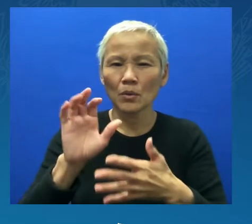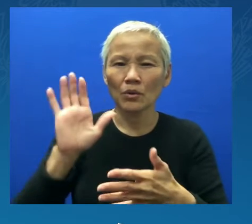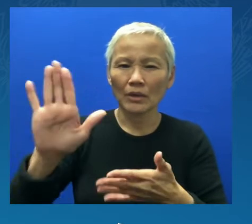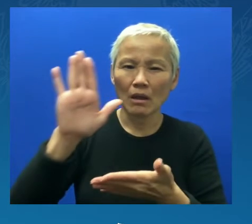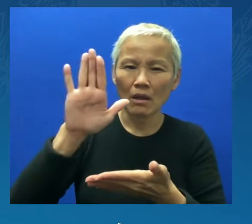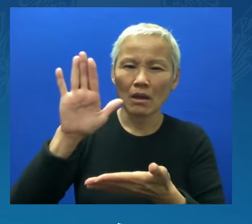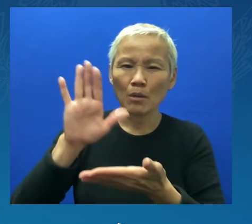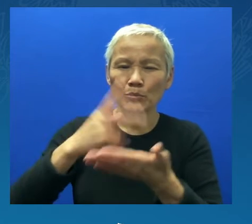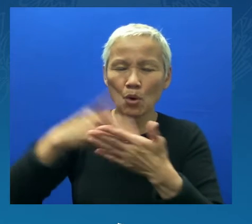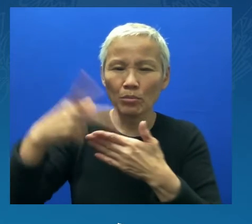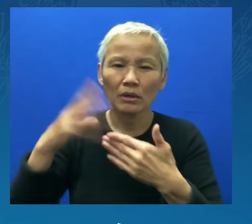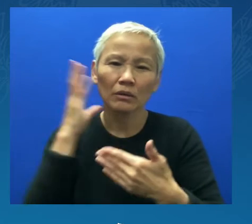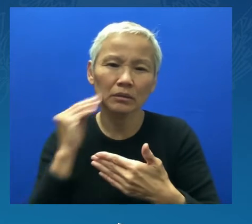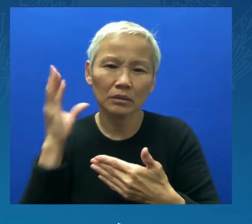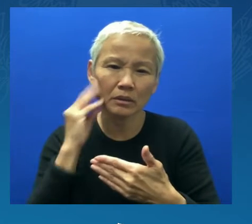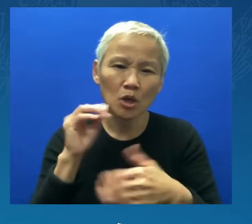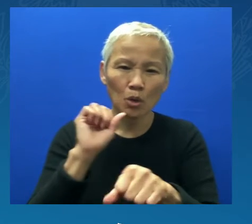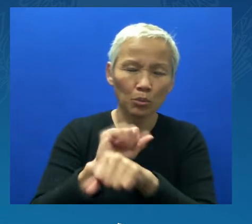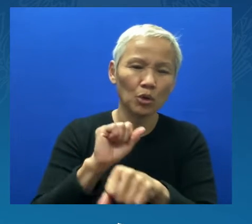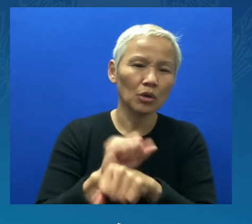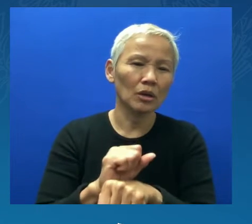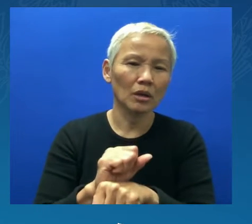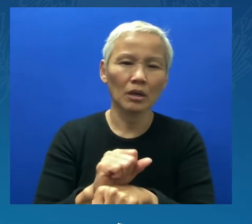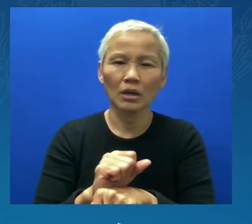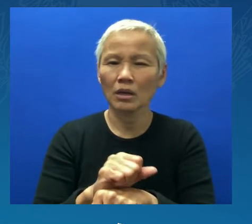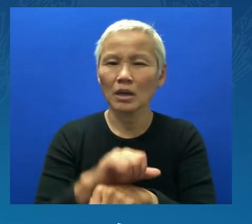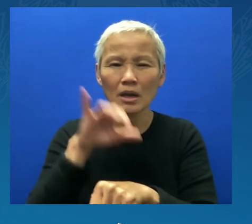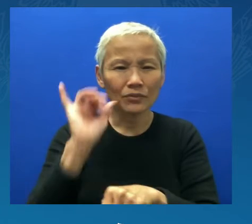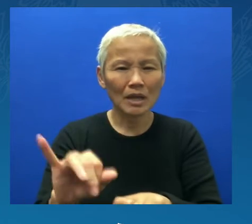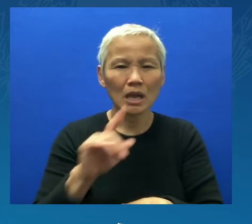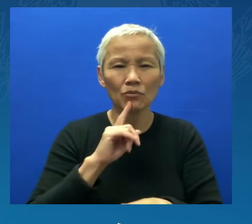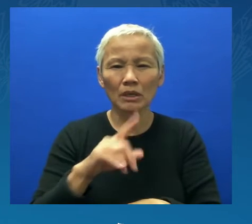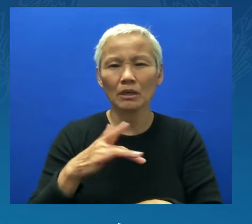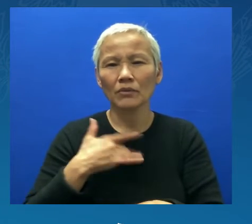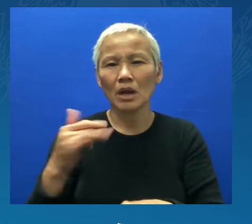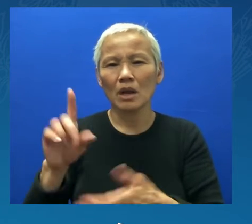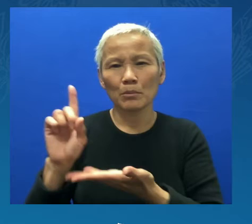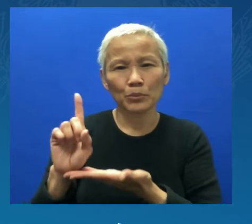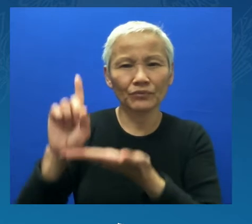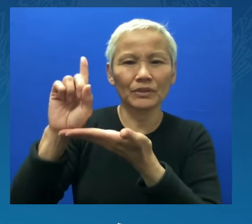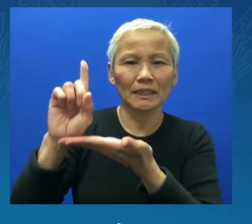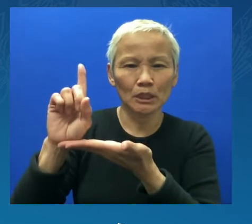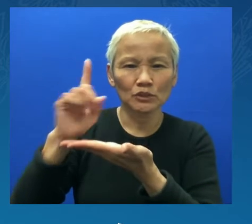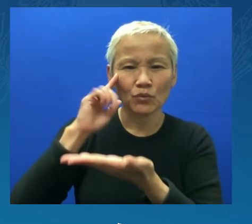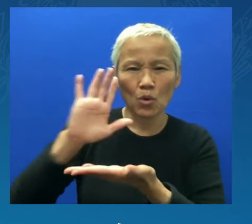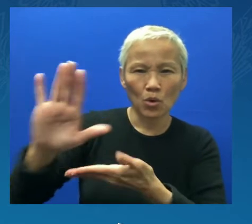That is incredible work by this administration. I can tell you unequivocally it would not happen